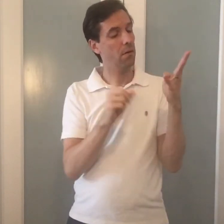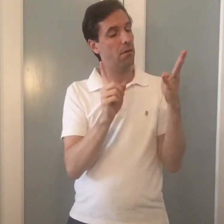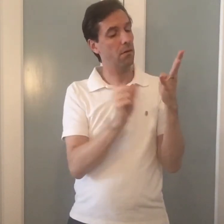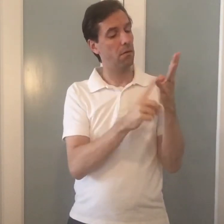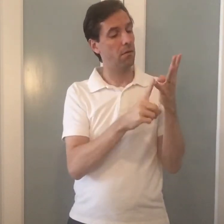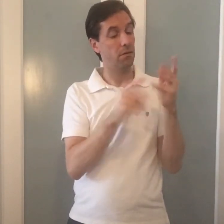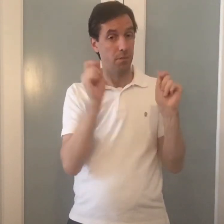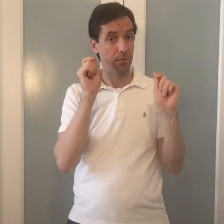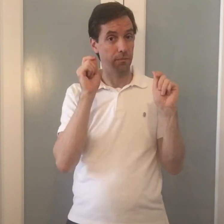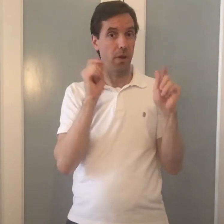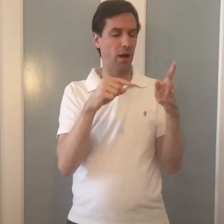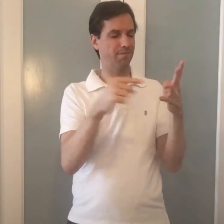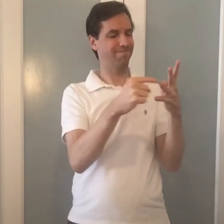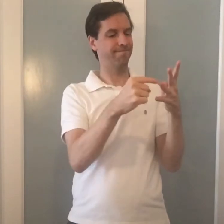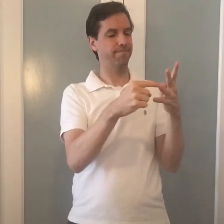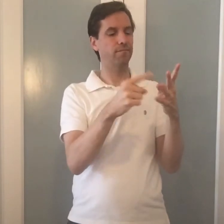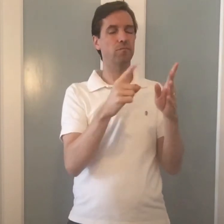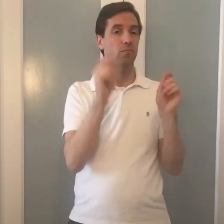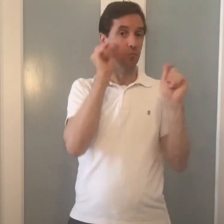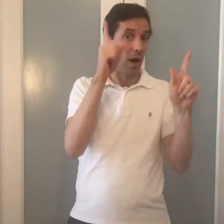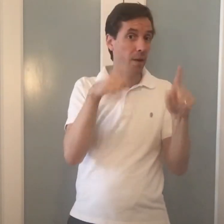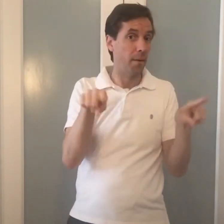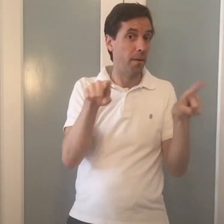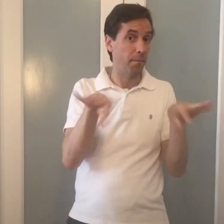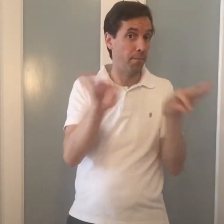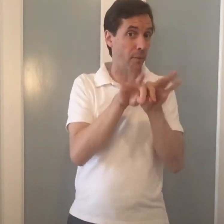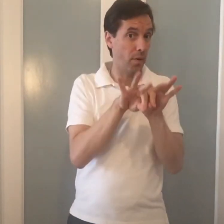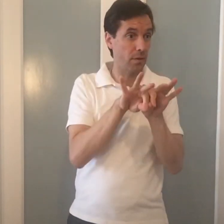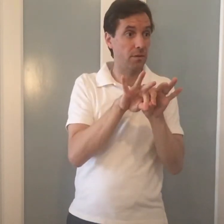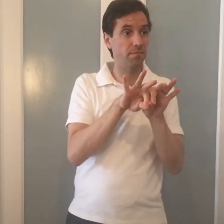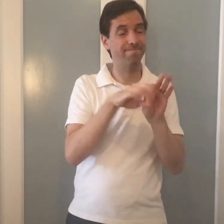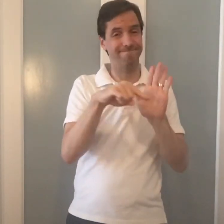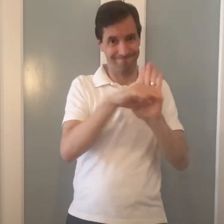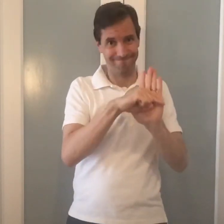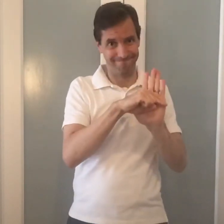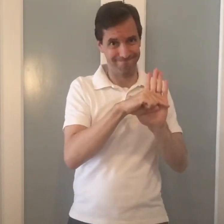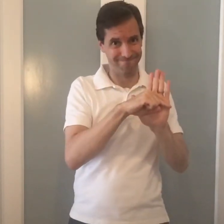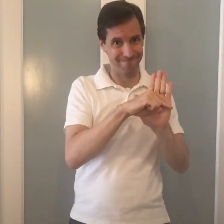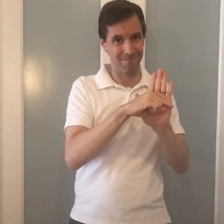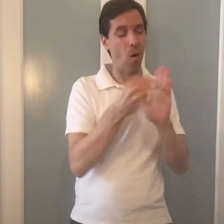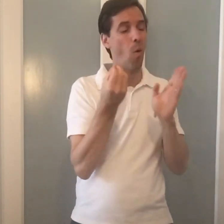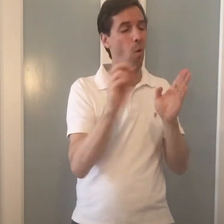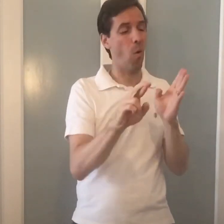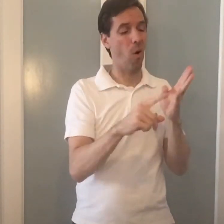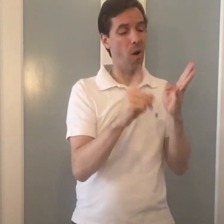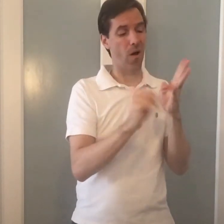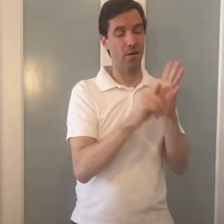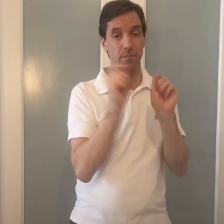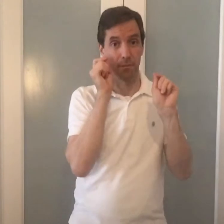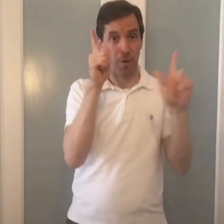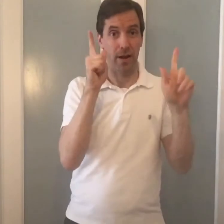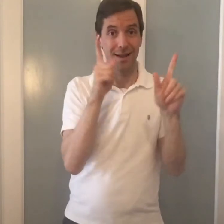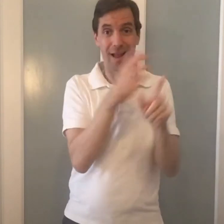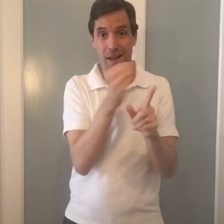important in a negative way, or (4) it could be